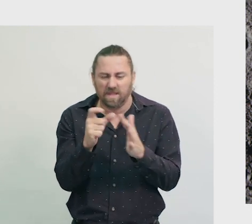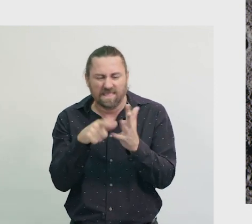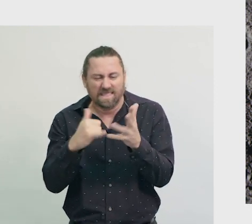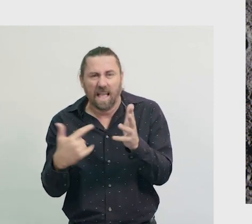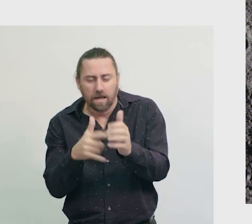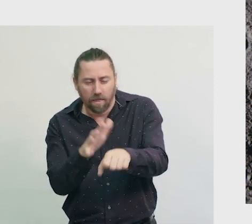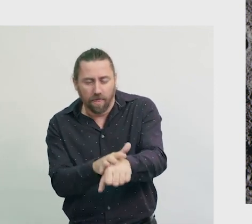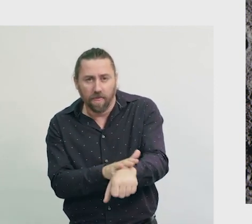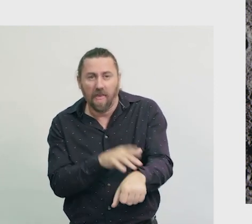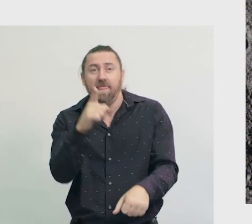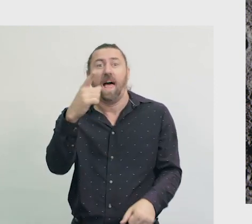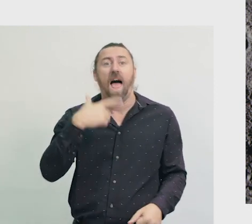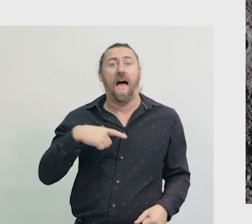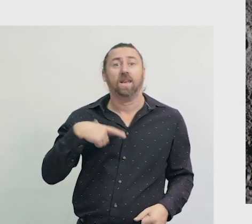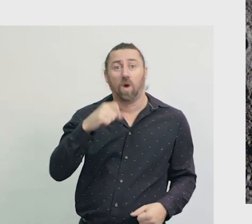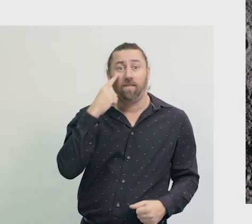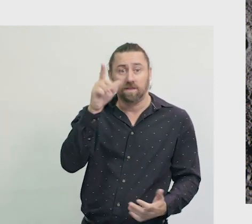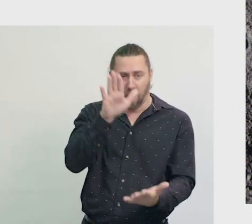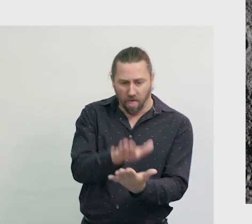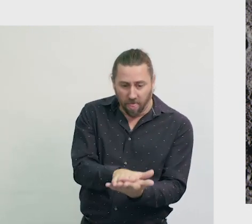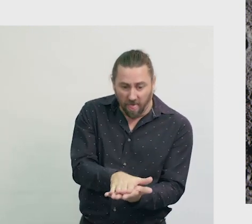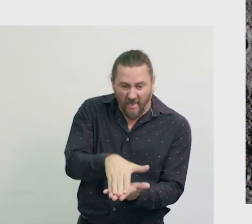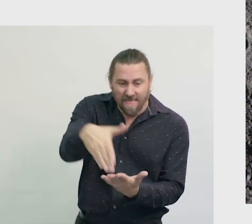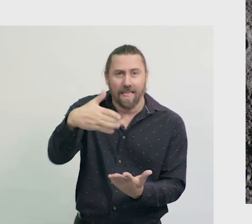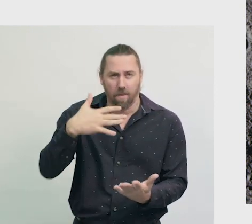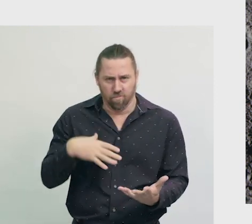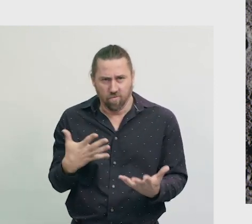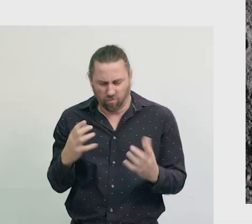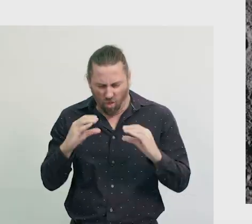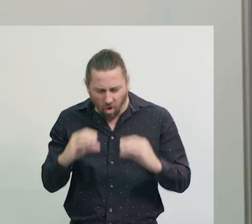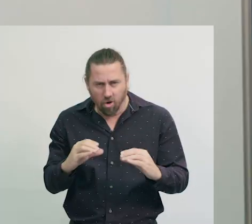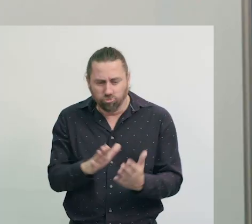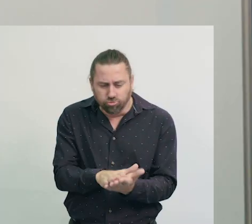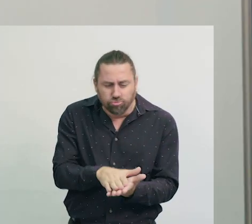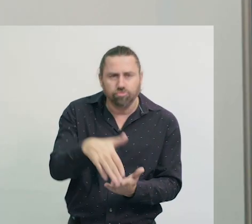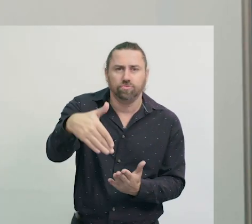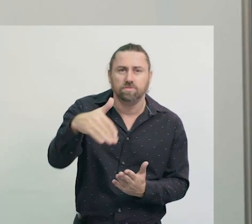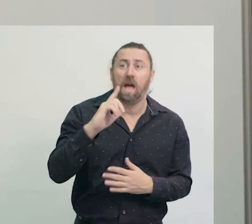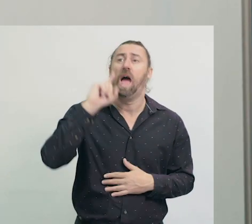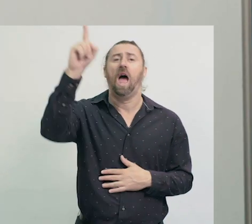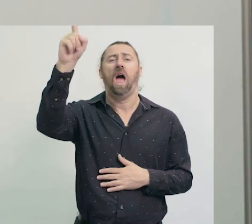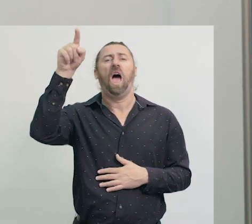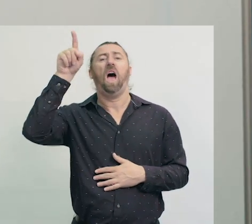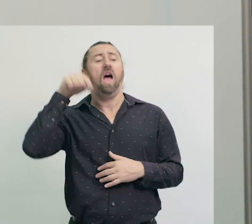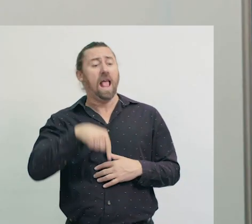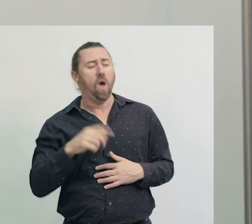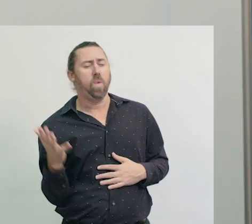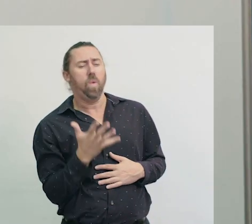They also left distinctive footprints, which you can see in this photo. Because there is no erosion or weathering on the Moon,